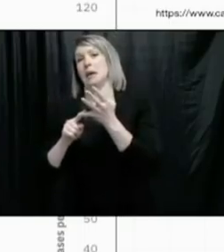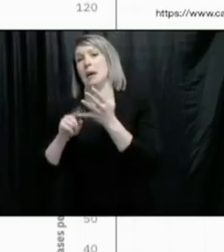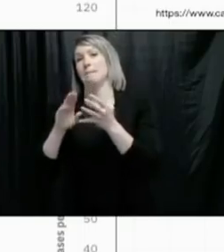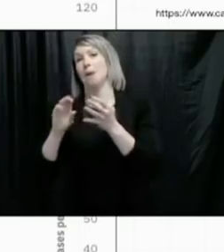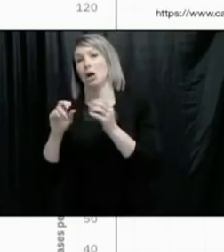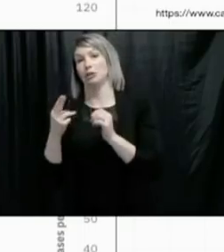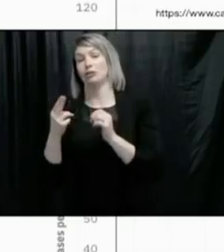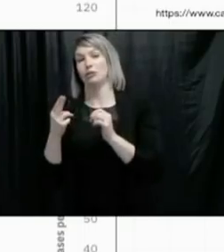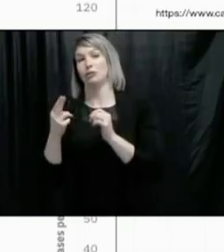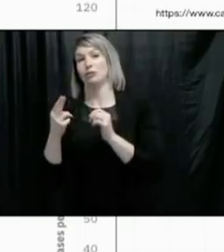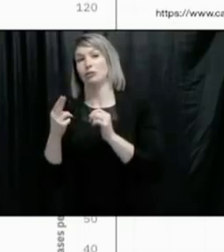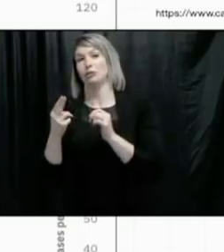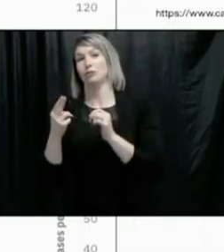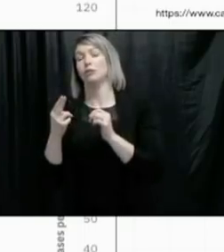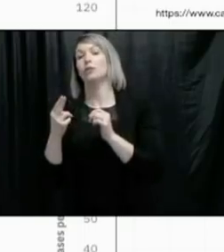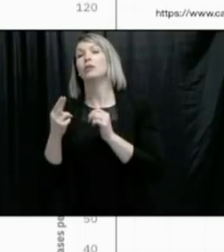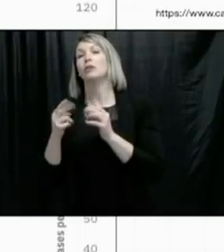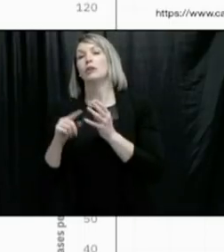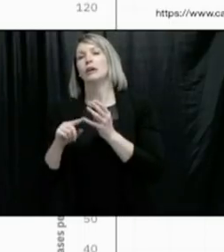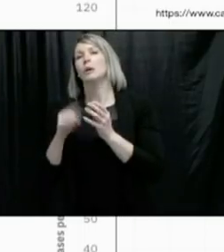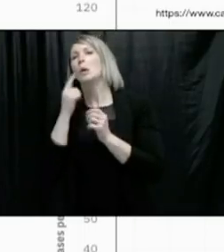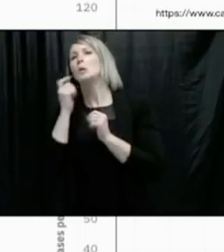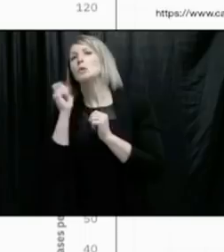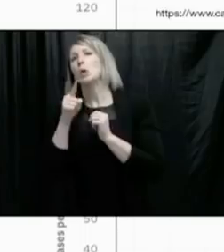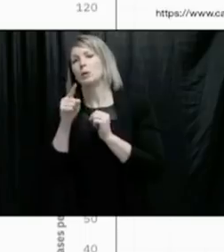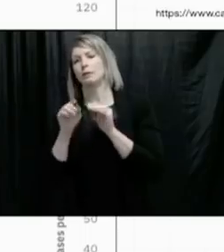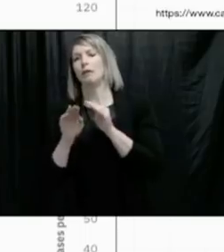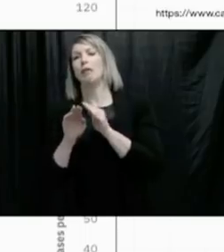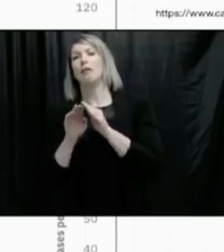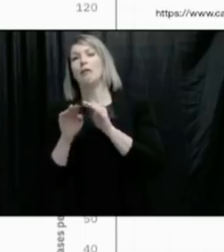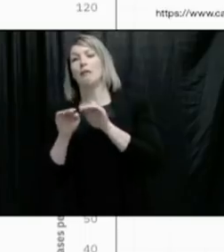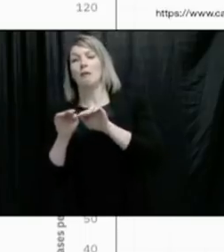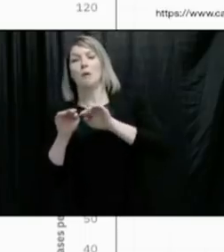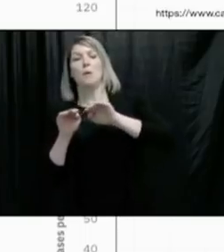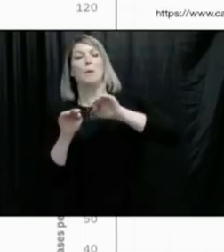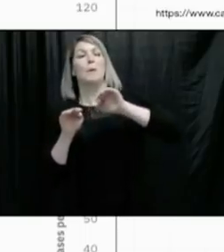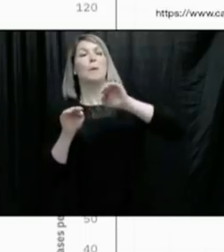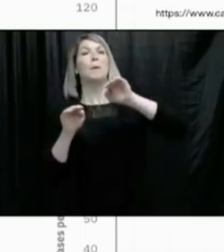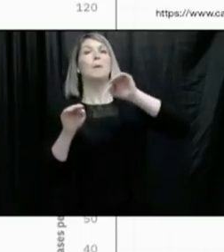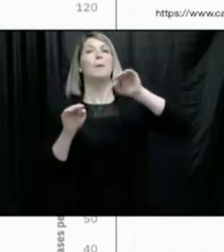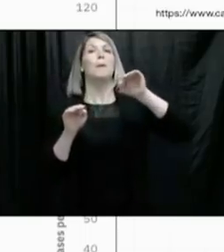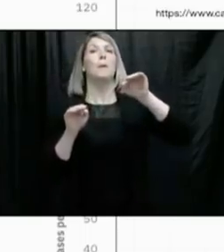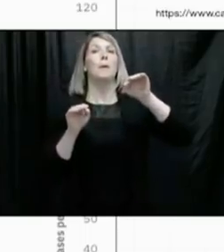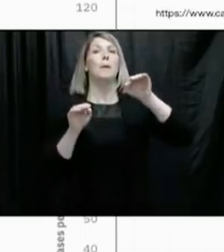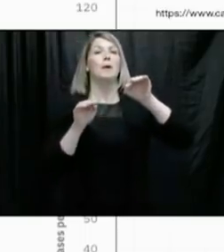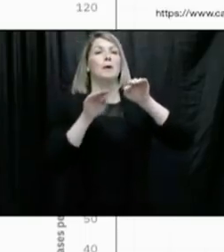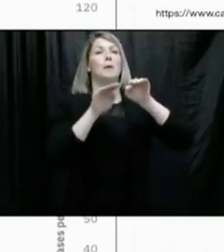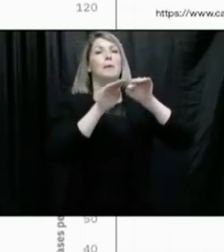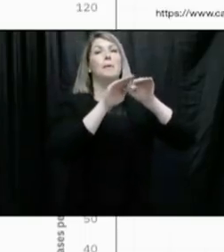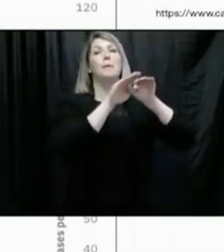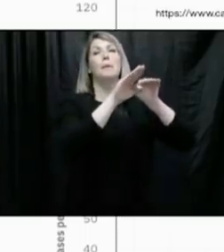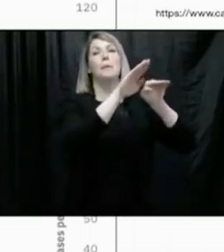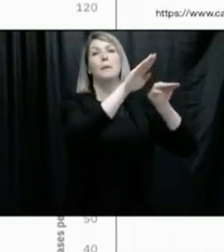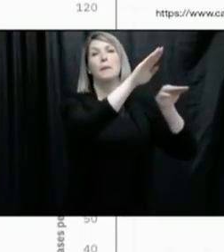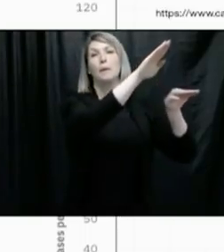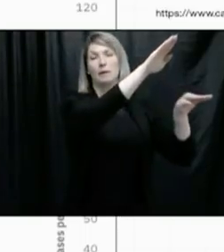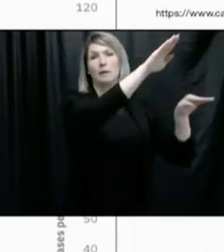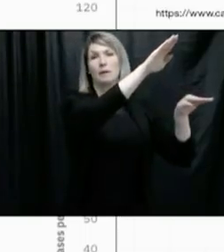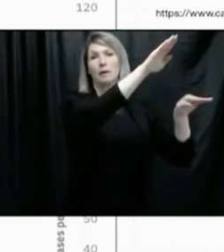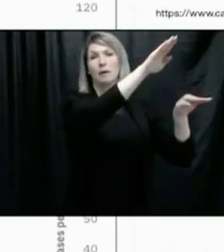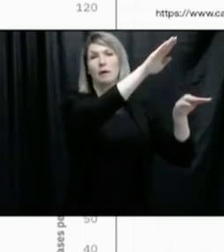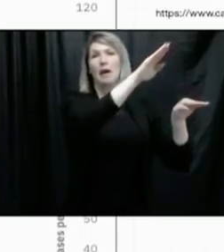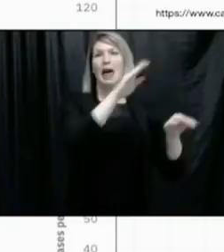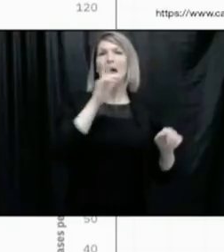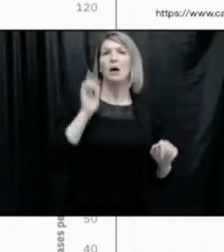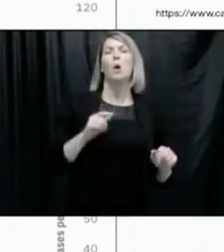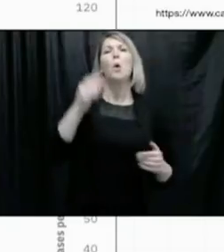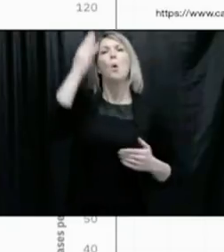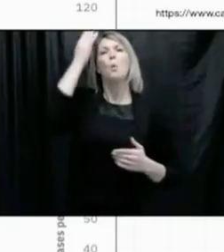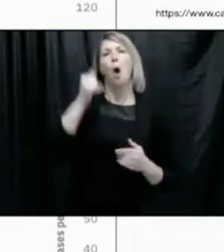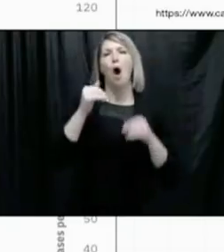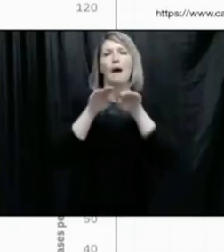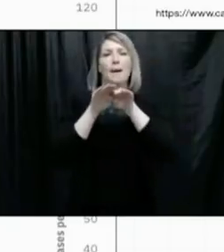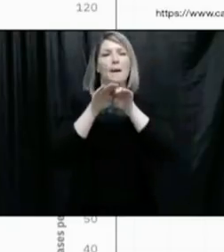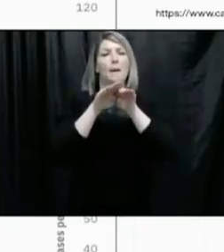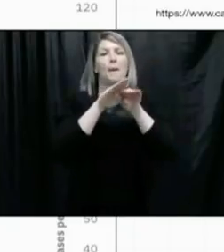LAST WEEK OF MARCH, YOU HAVE TO